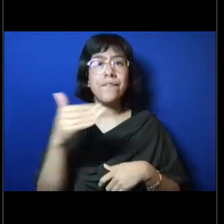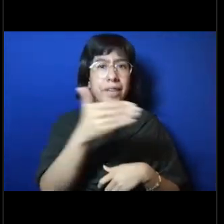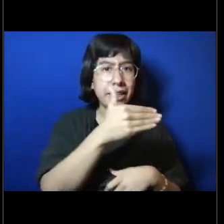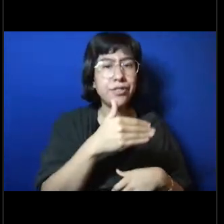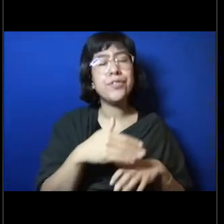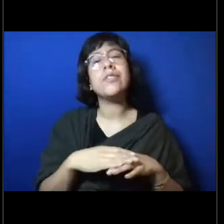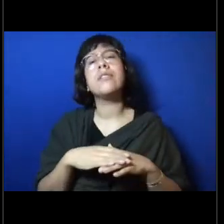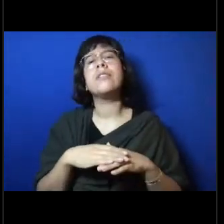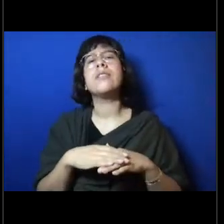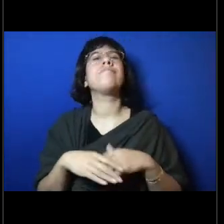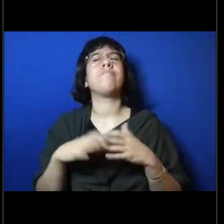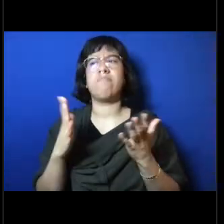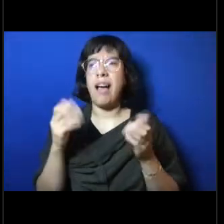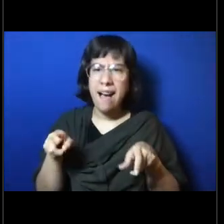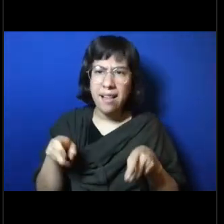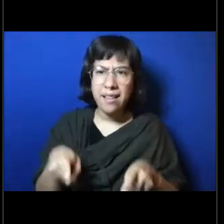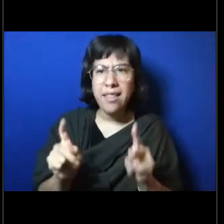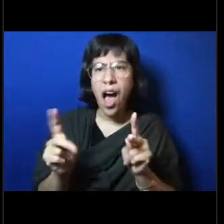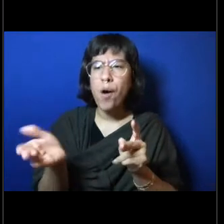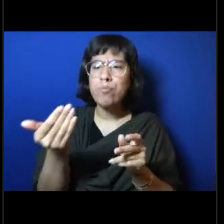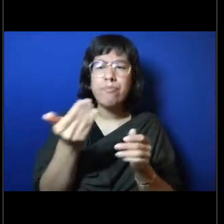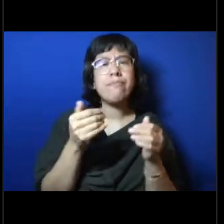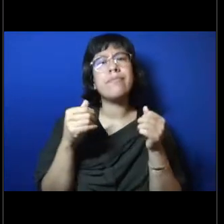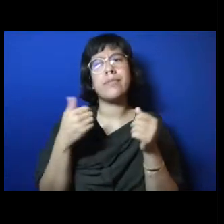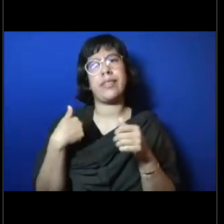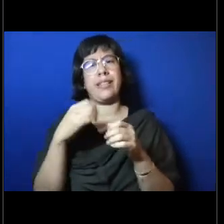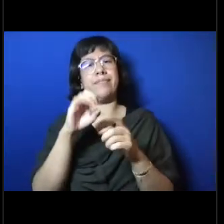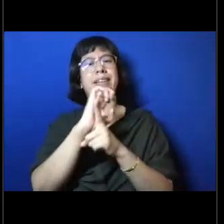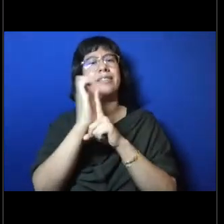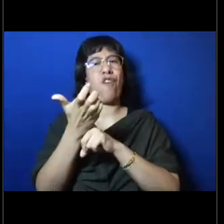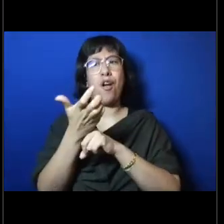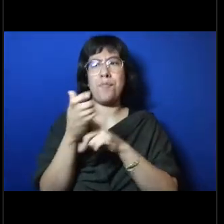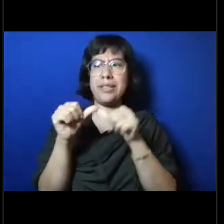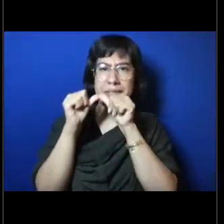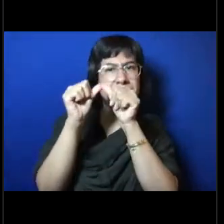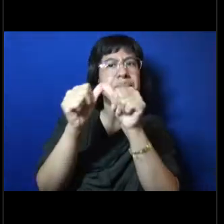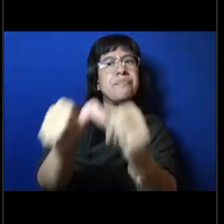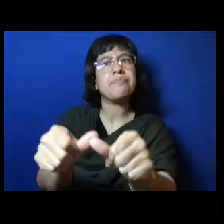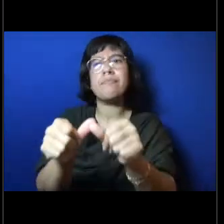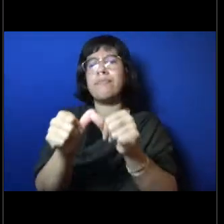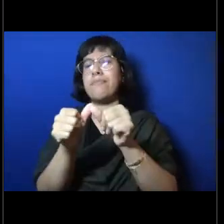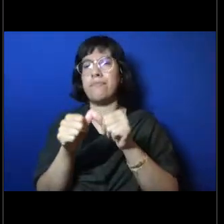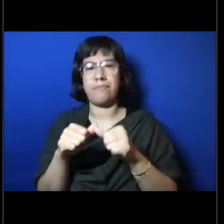so many things to live together in a sustainable, and in a stable way